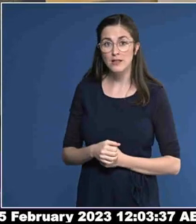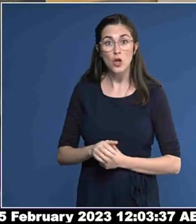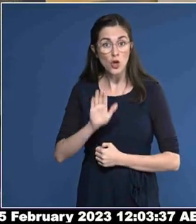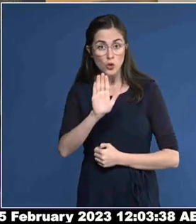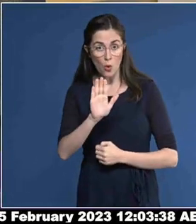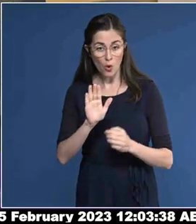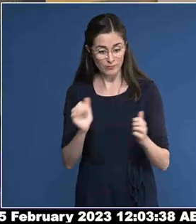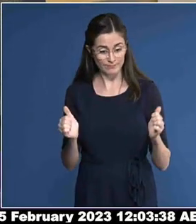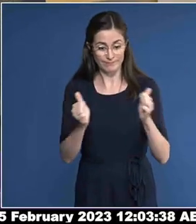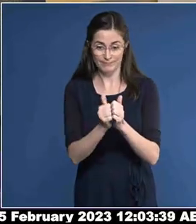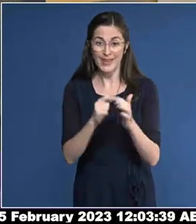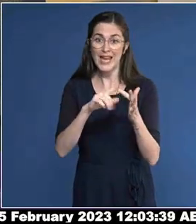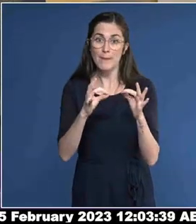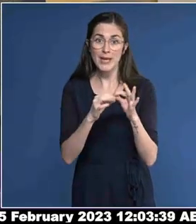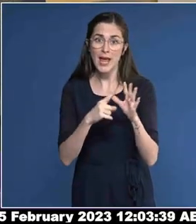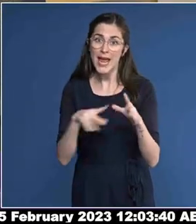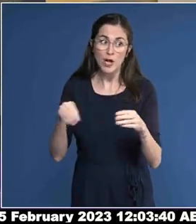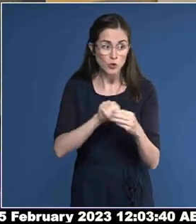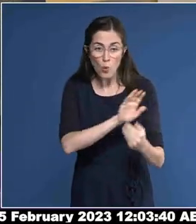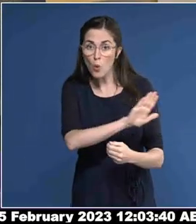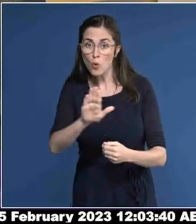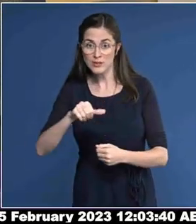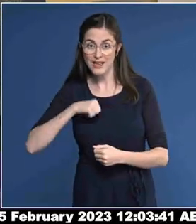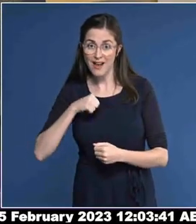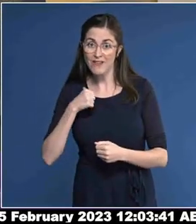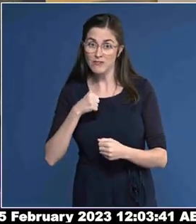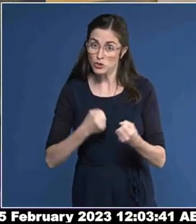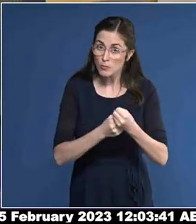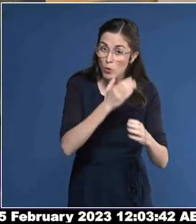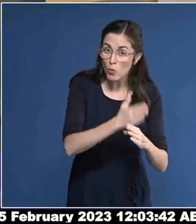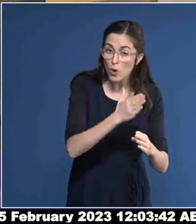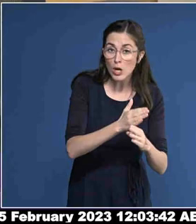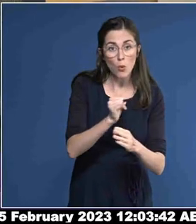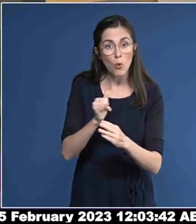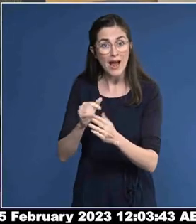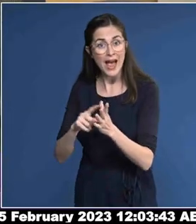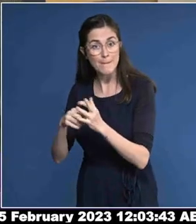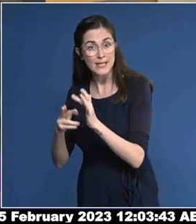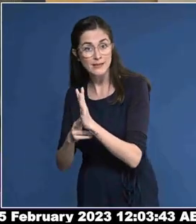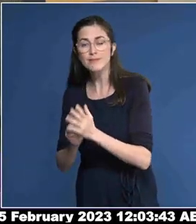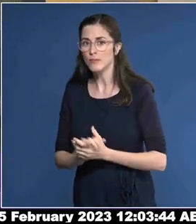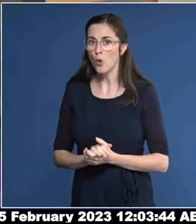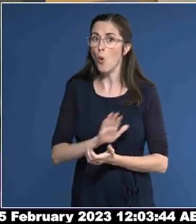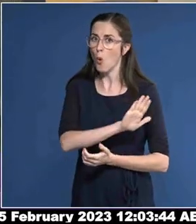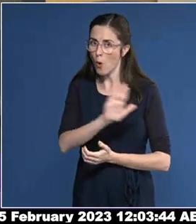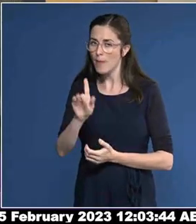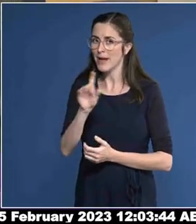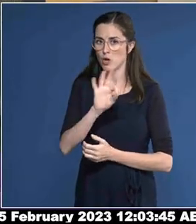management staff, or is it only applicable to support workers? It covers all staff except for myself. Right.